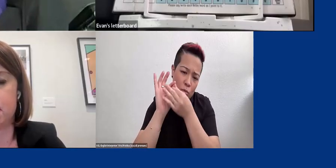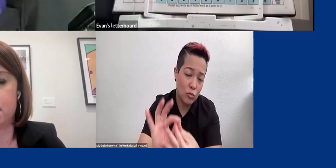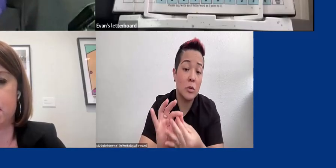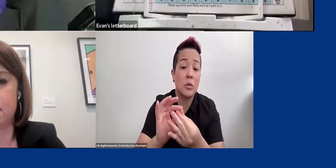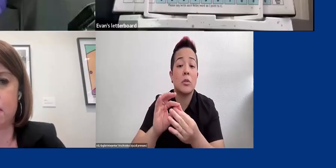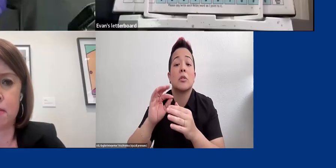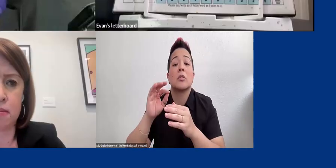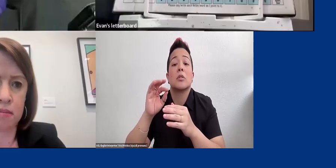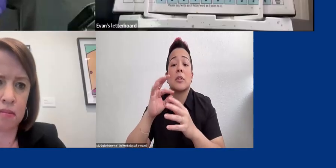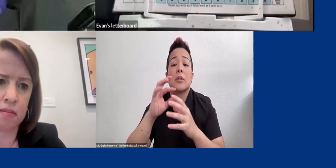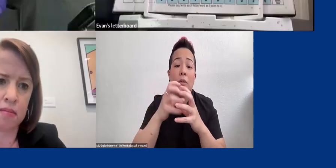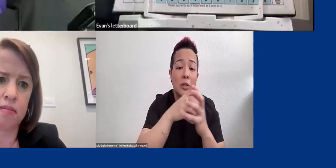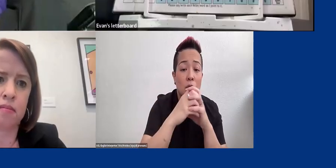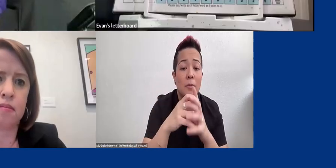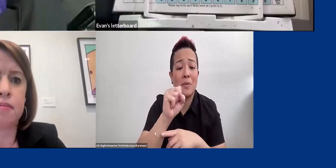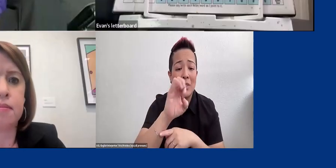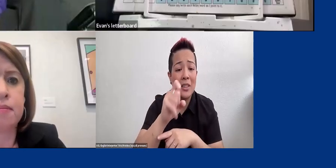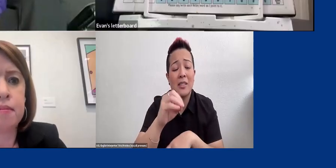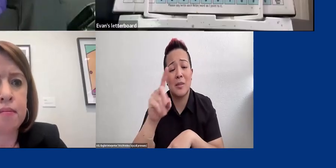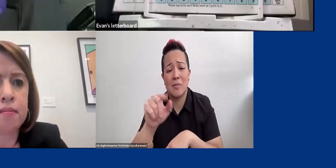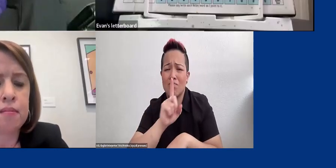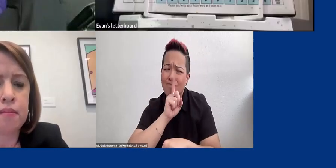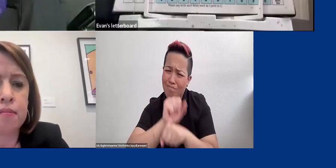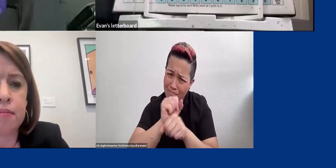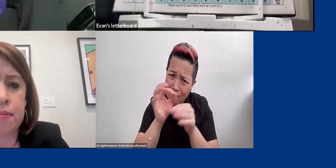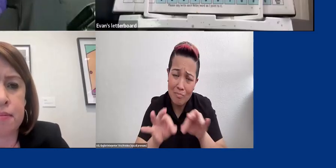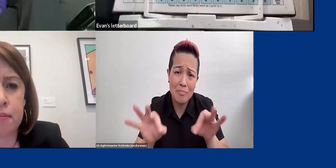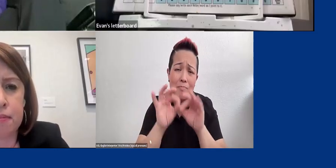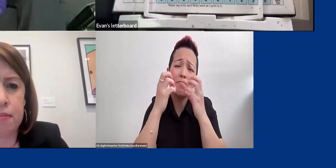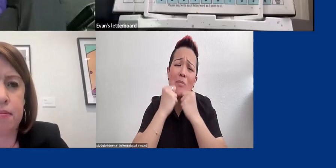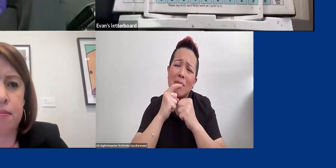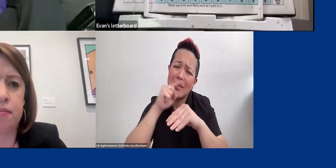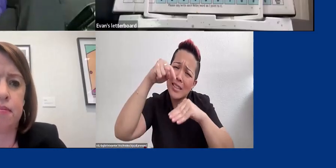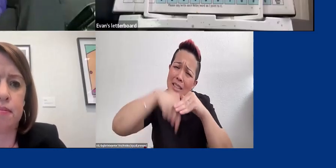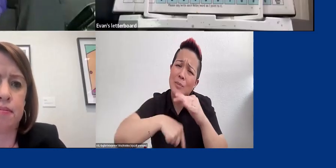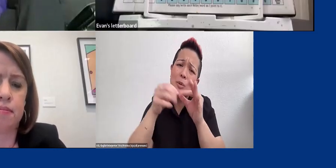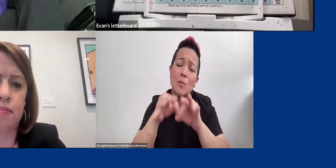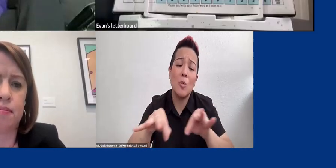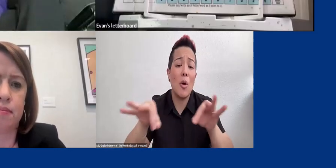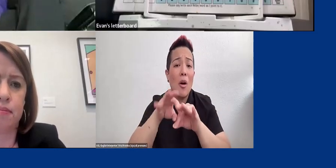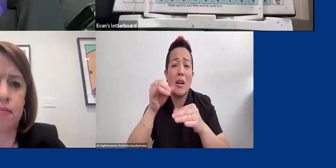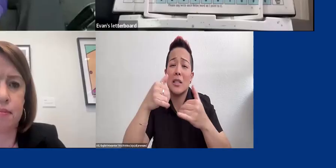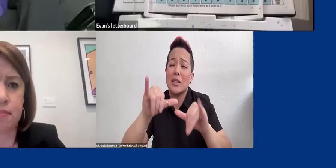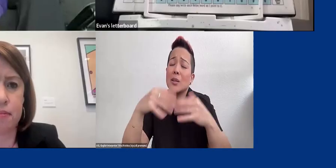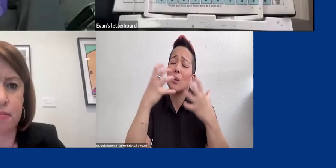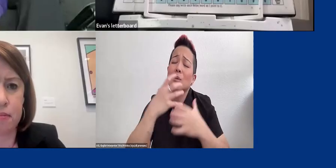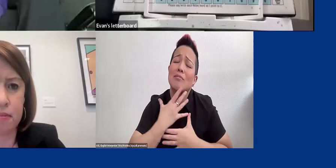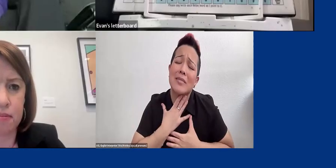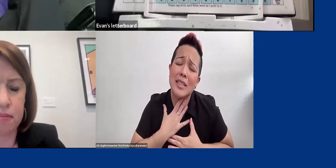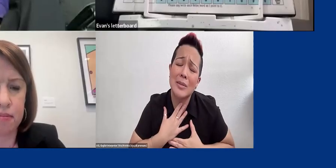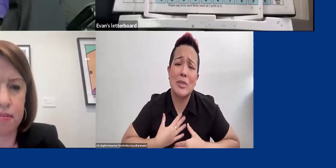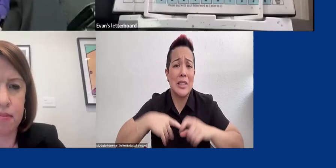disability truly matters, is deeply important, and is still so desperately needed in our current climate.